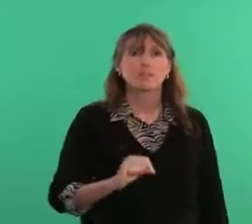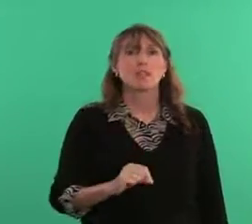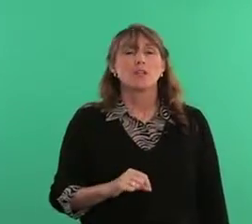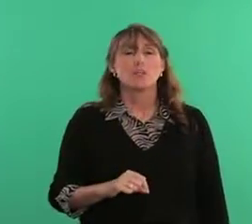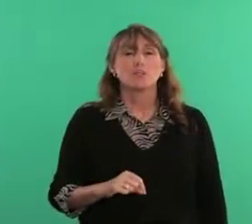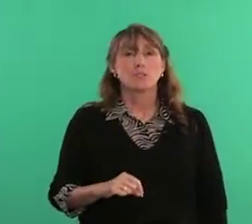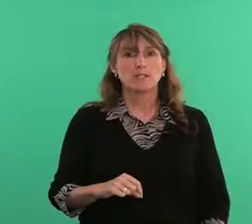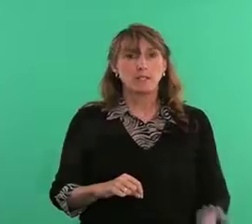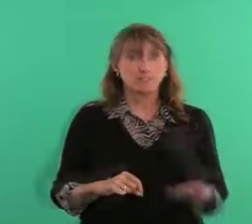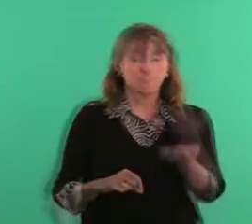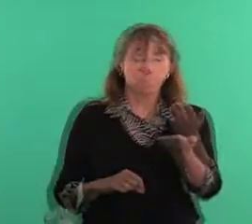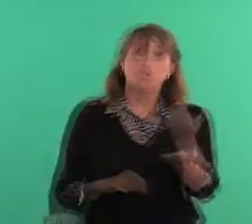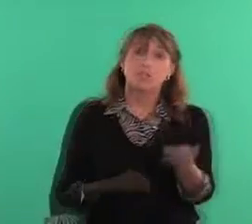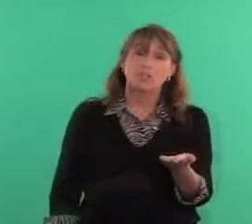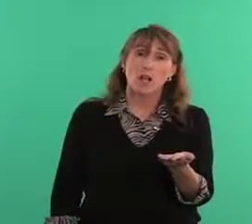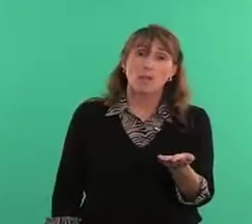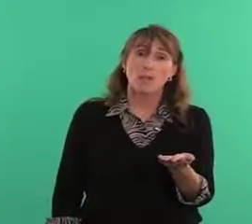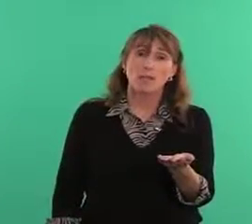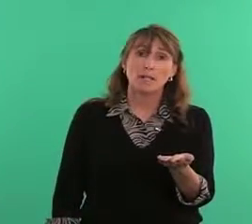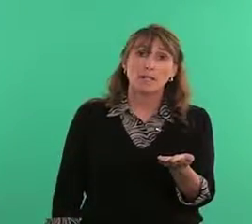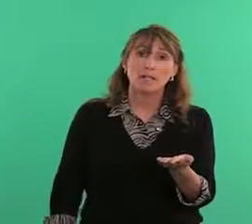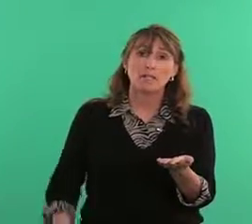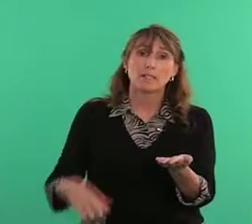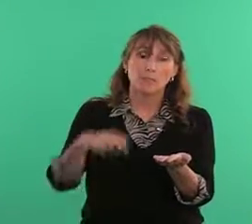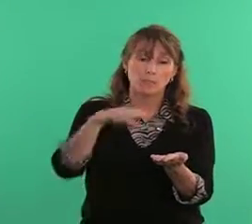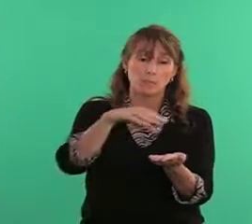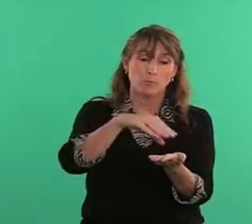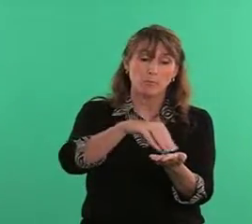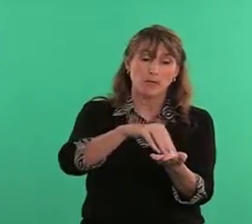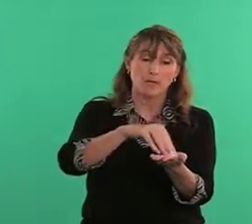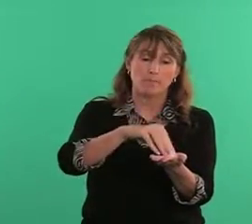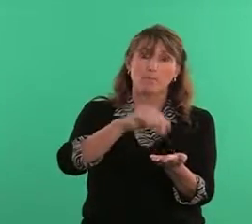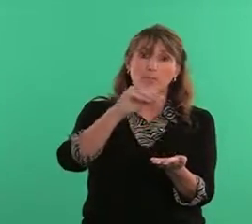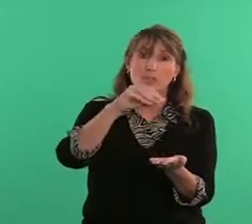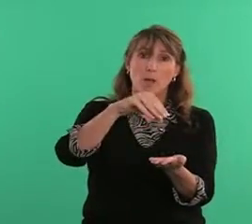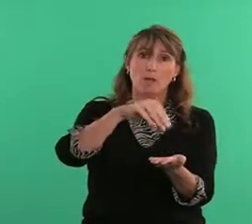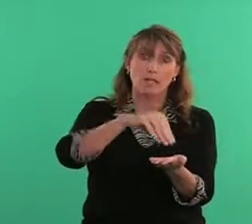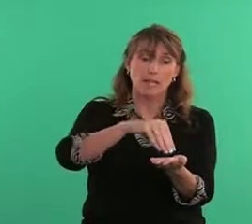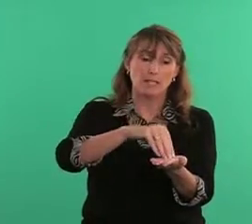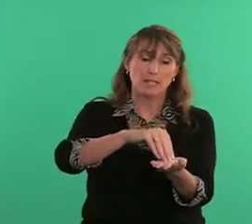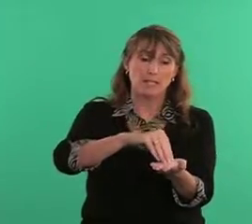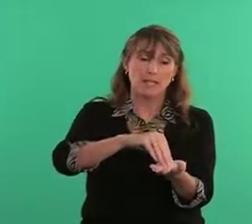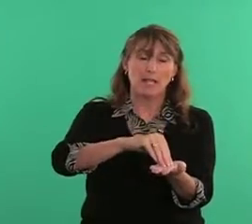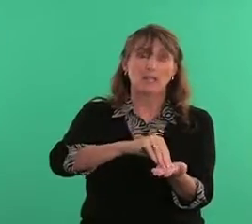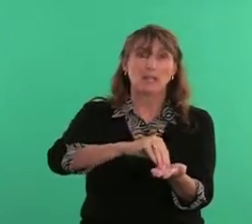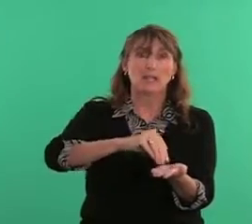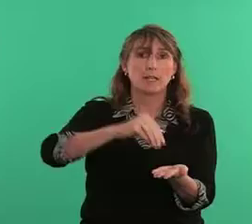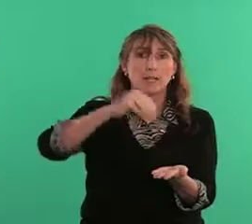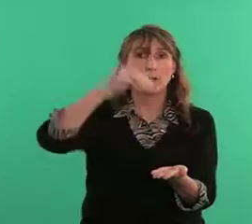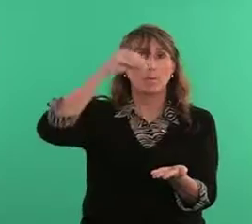student - take your non dominant hand [um] take your dominant hand and bring it up